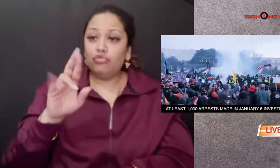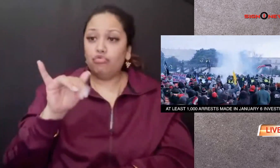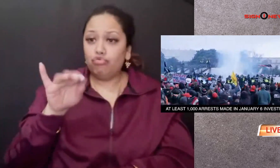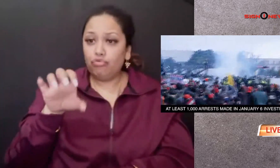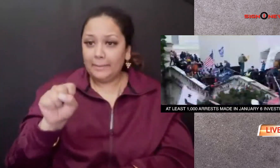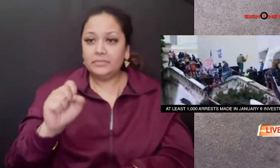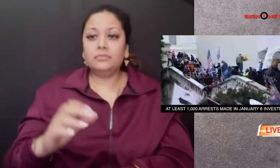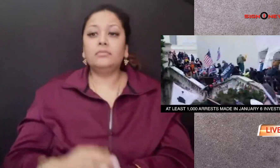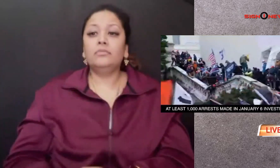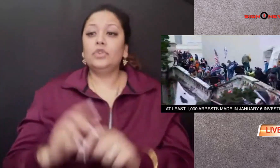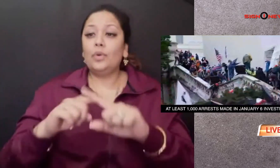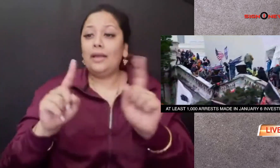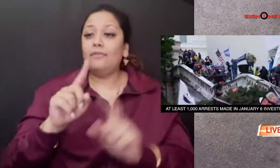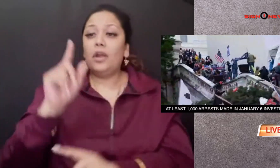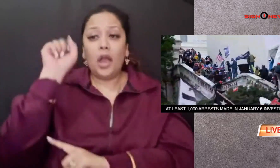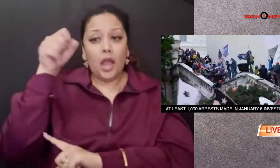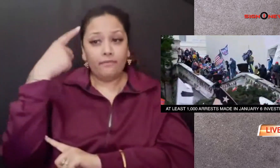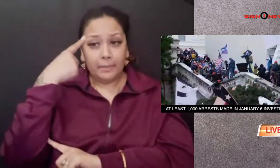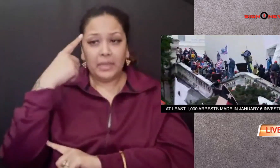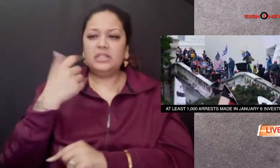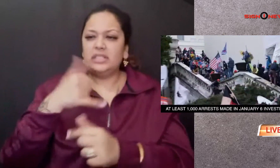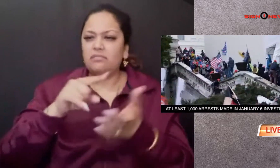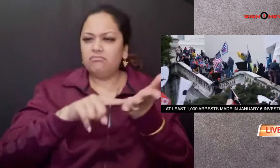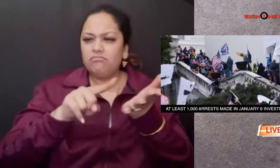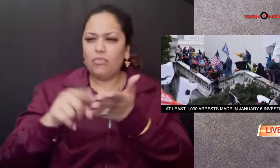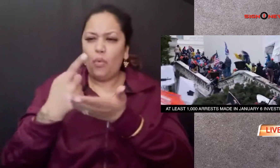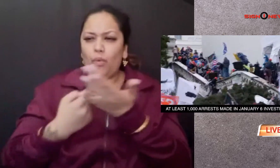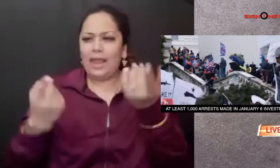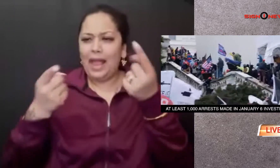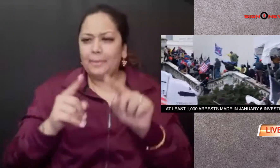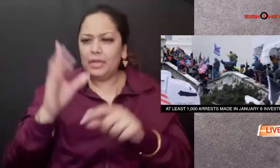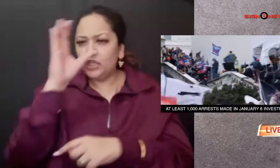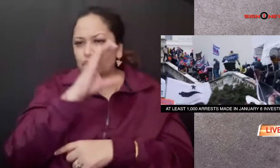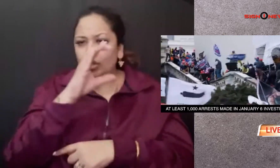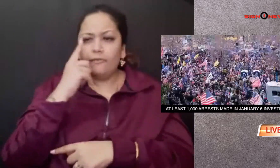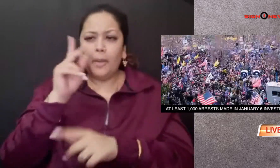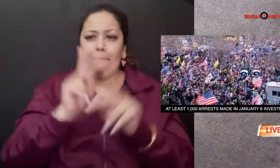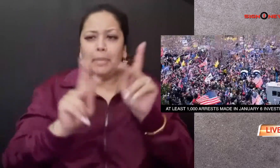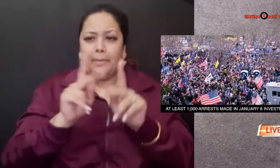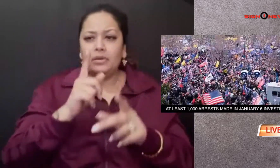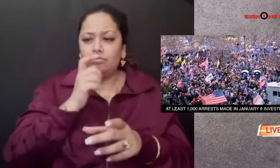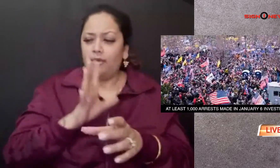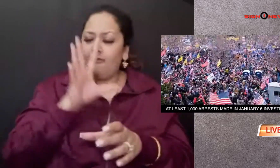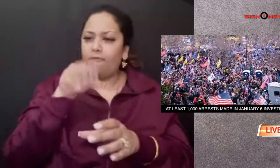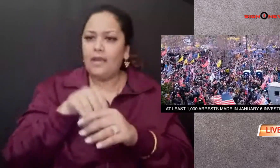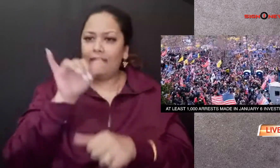federal crimes. However, the government is still investigating what happened and searching for people involved in